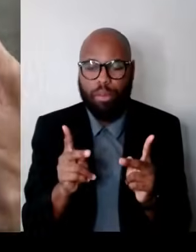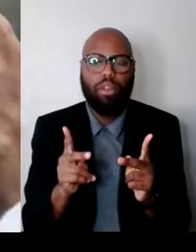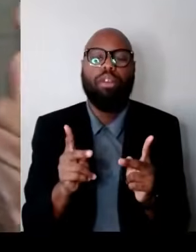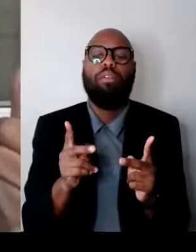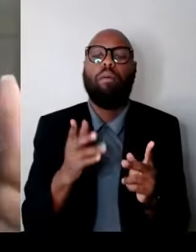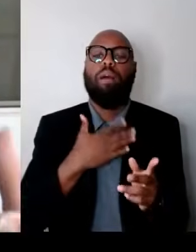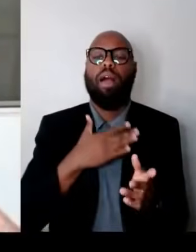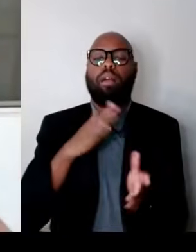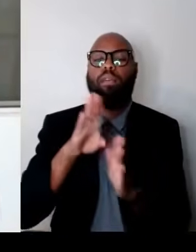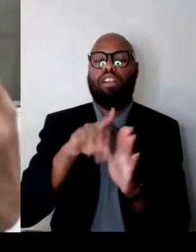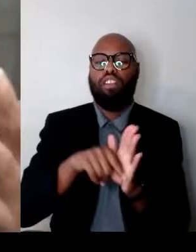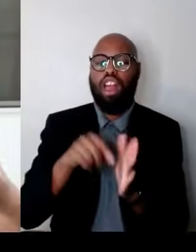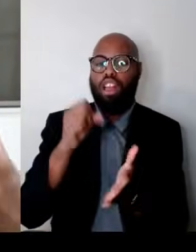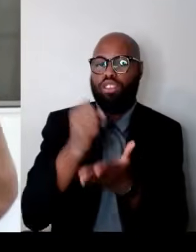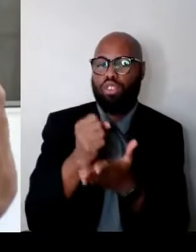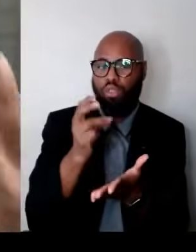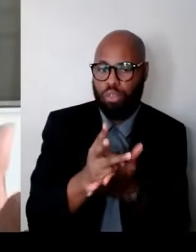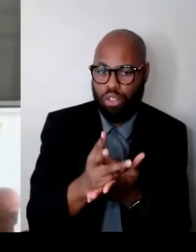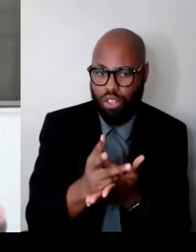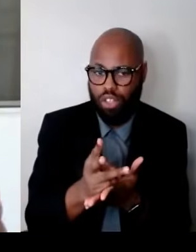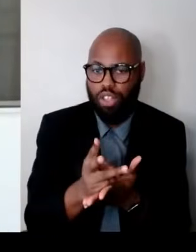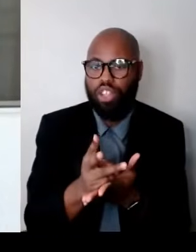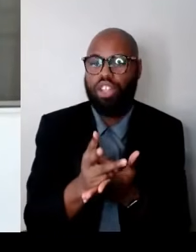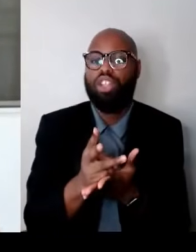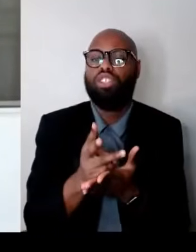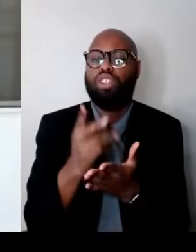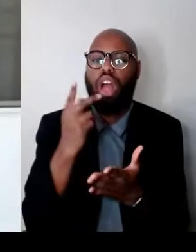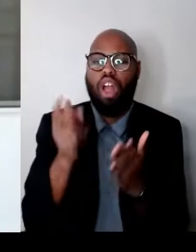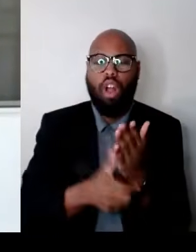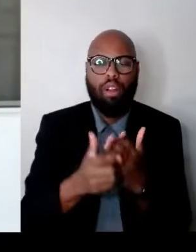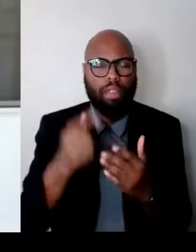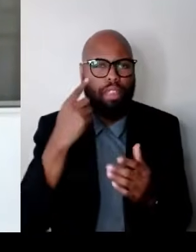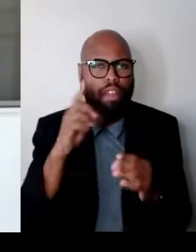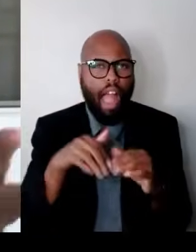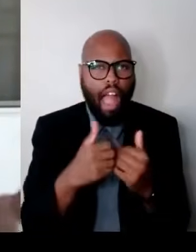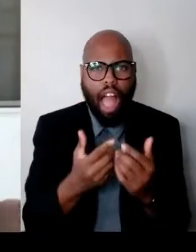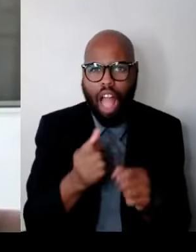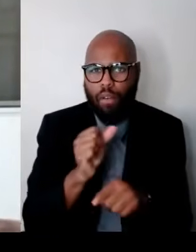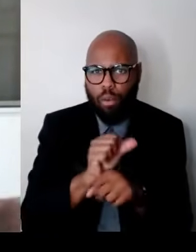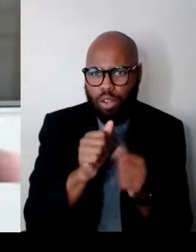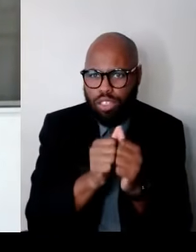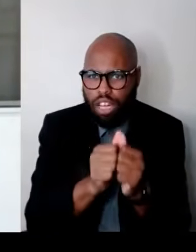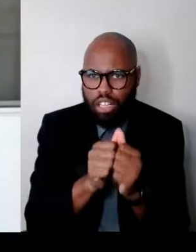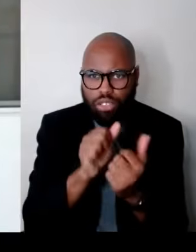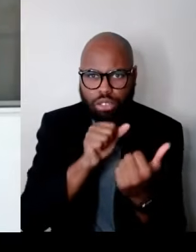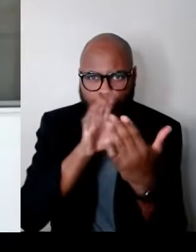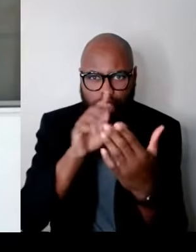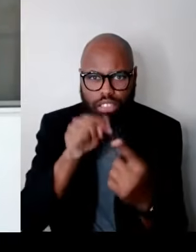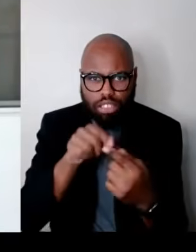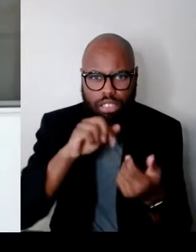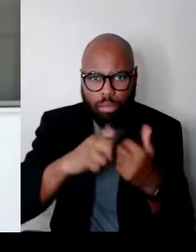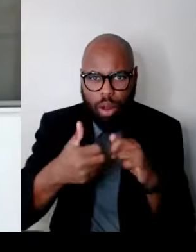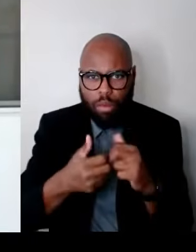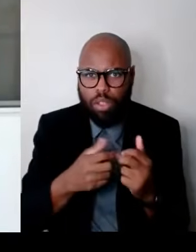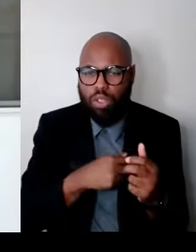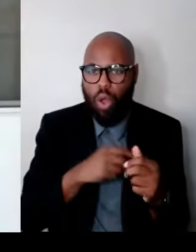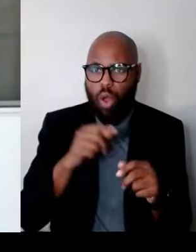I'm always thinking about how do we work together to address an issue so that those who may be at the bottom,